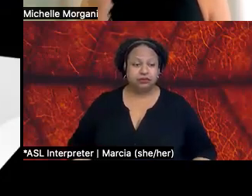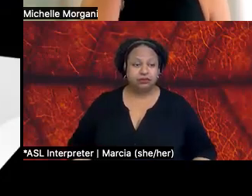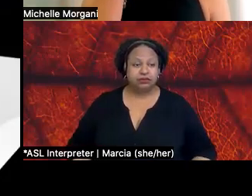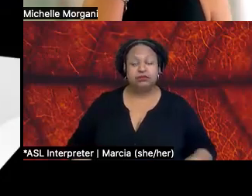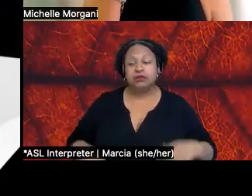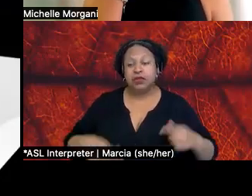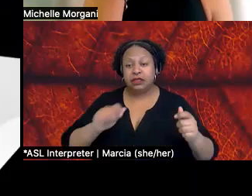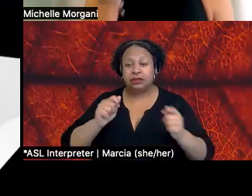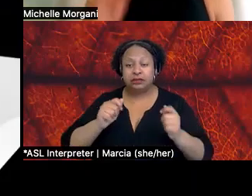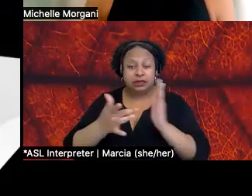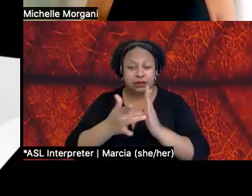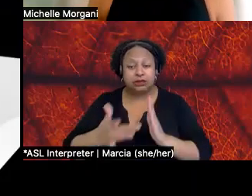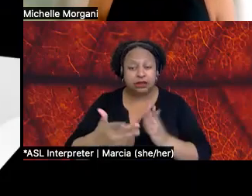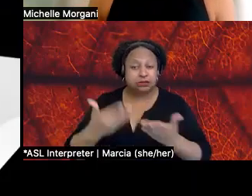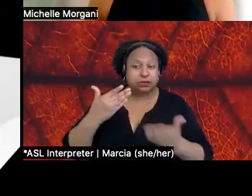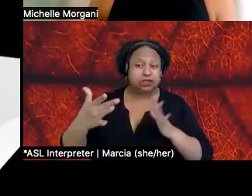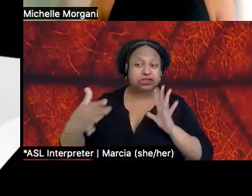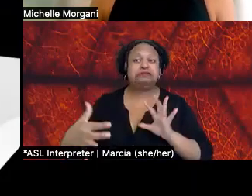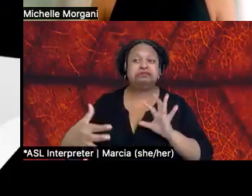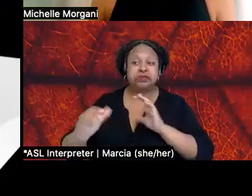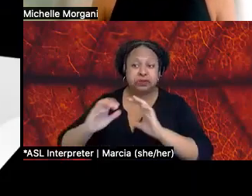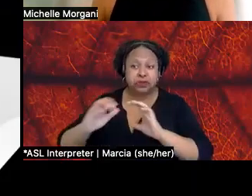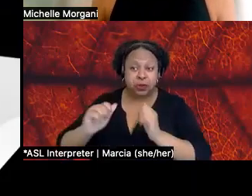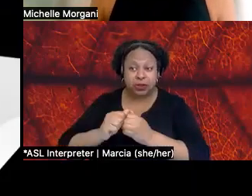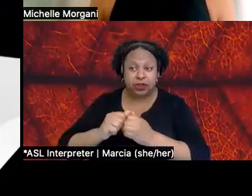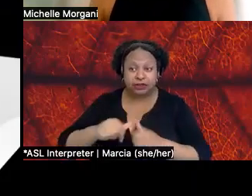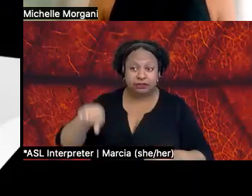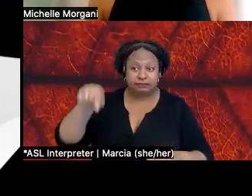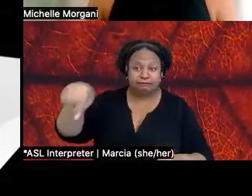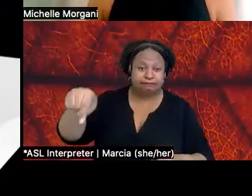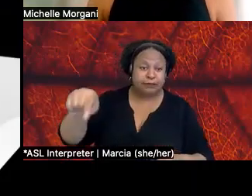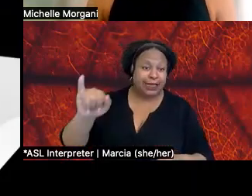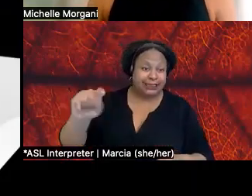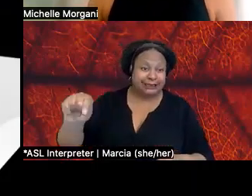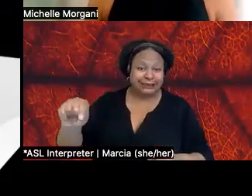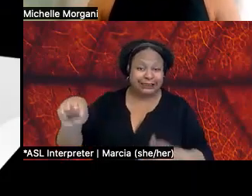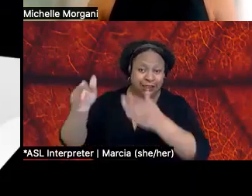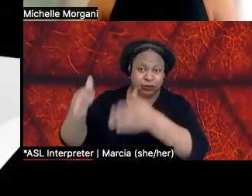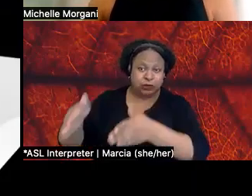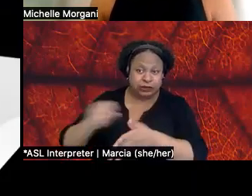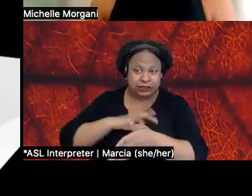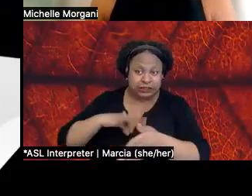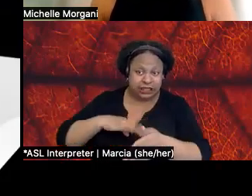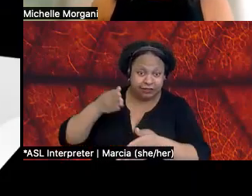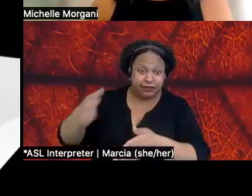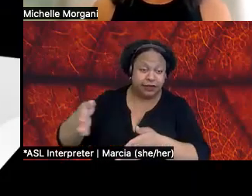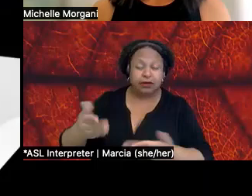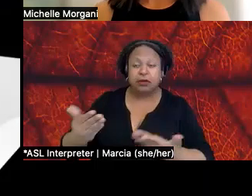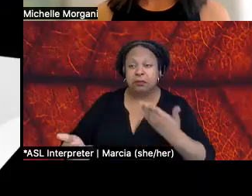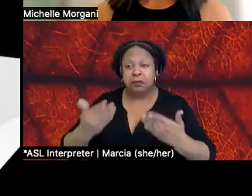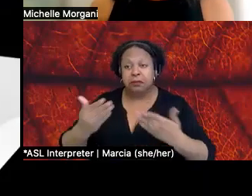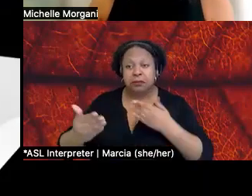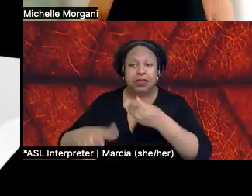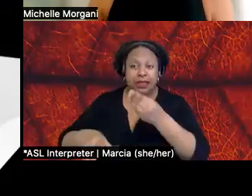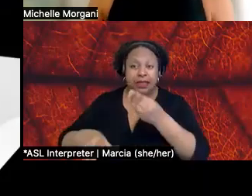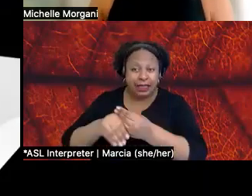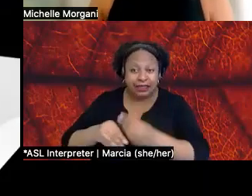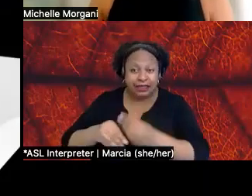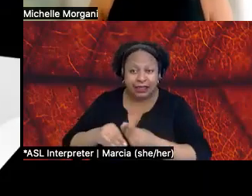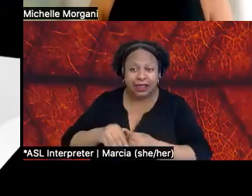And as I mentioned, additional tools may need to be installed to make Microsoft Office work with Immersive Reader.